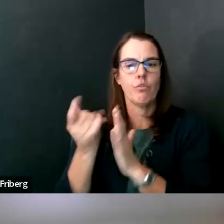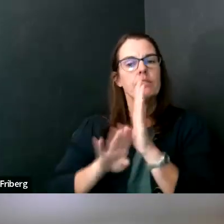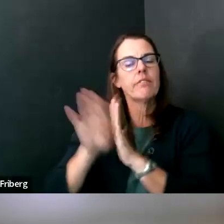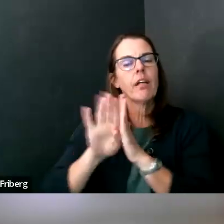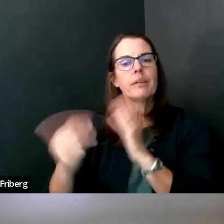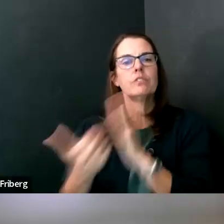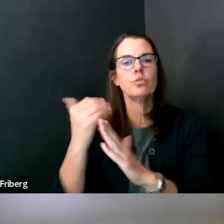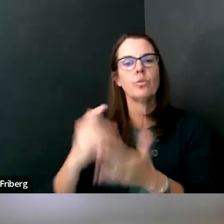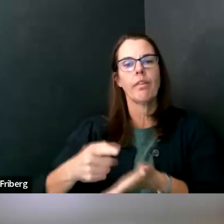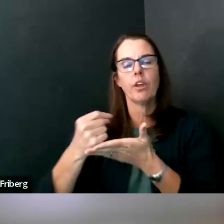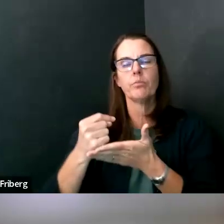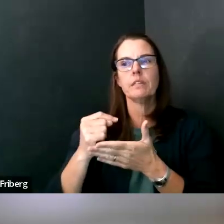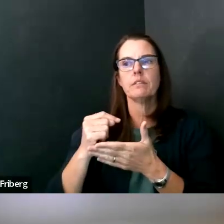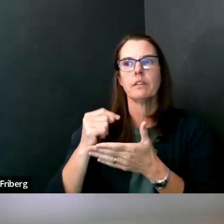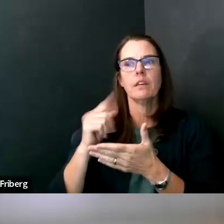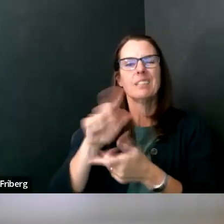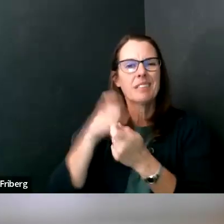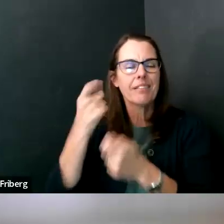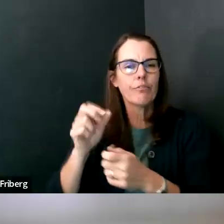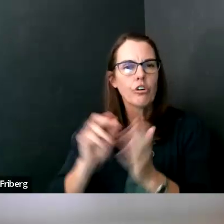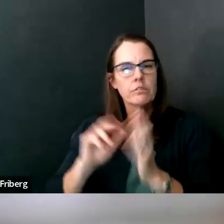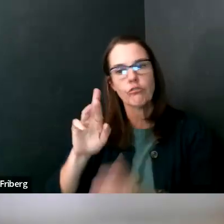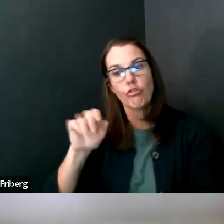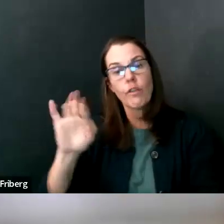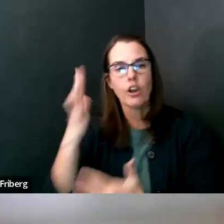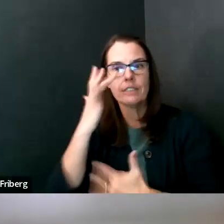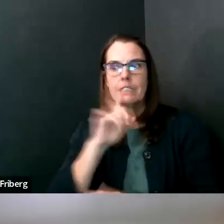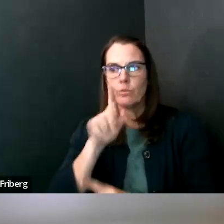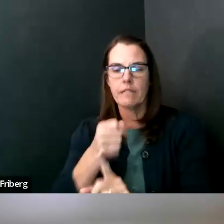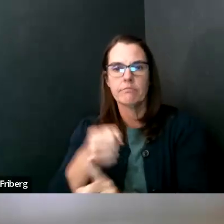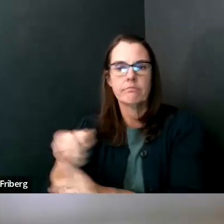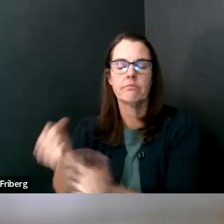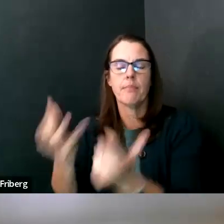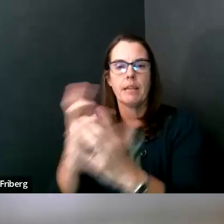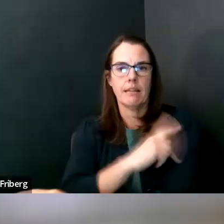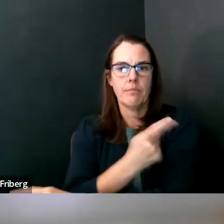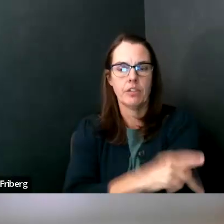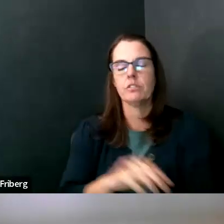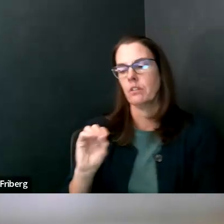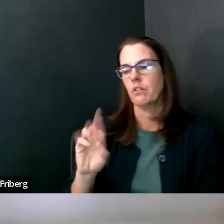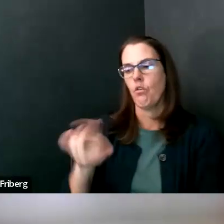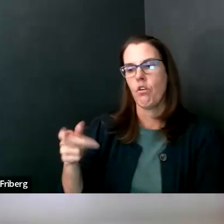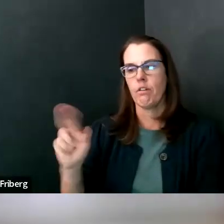start getting rare diseases affecting countless patients. Orphan drugs treating multiple orphan